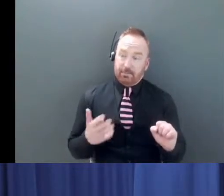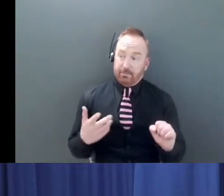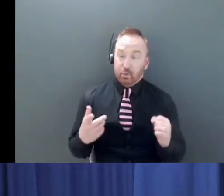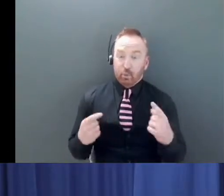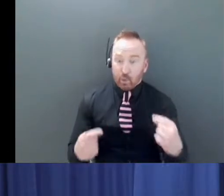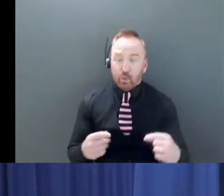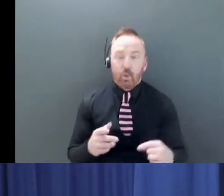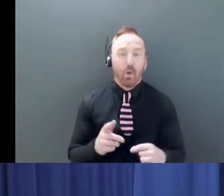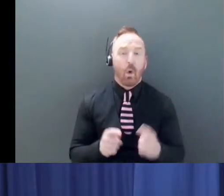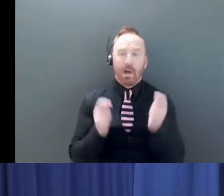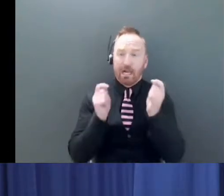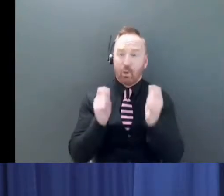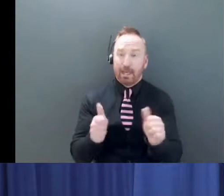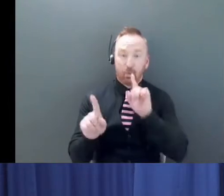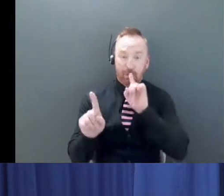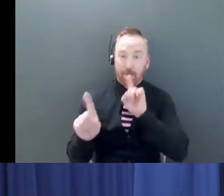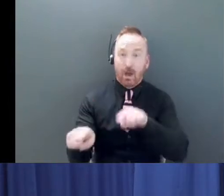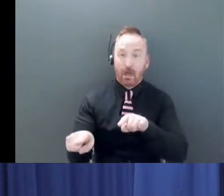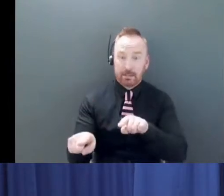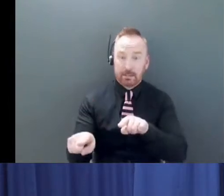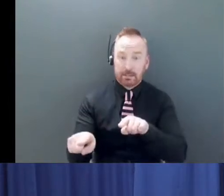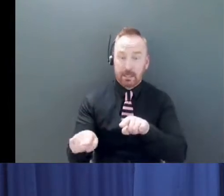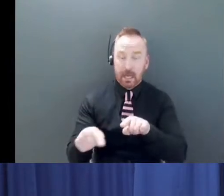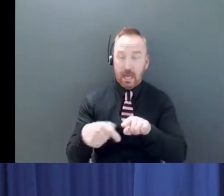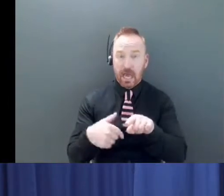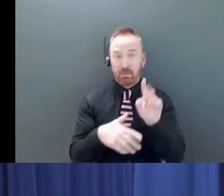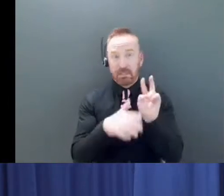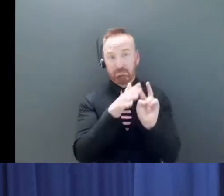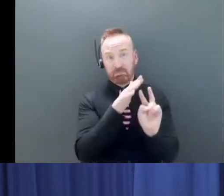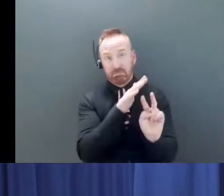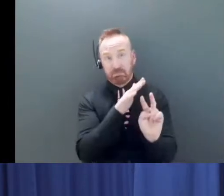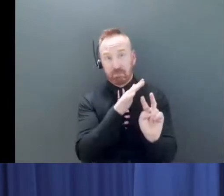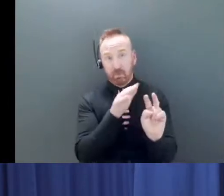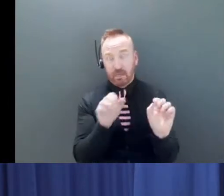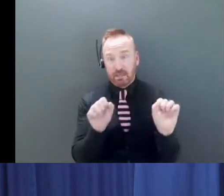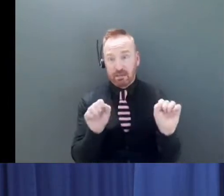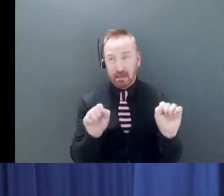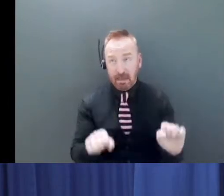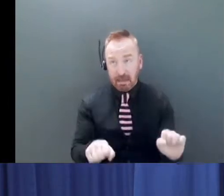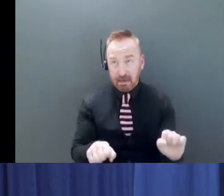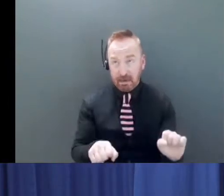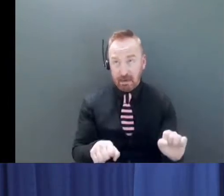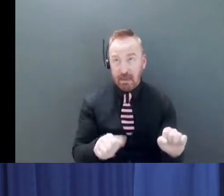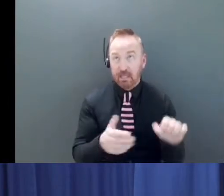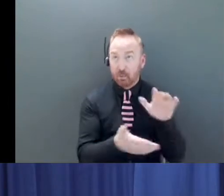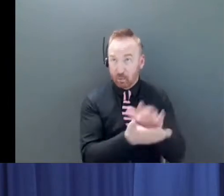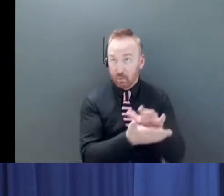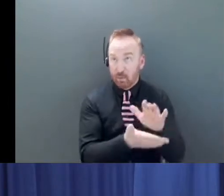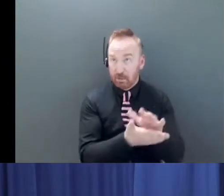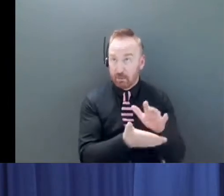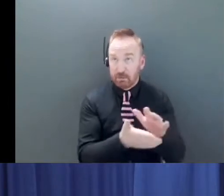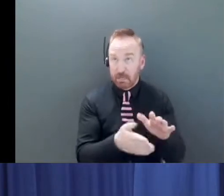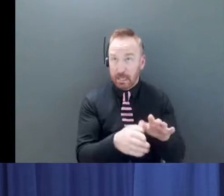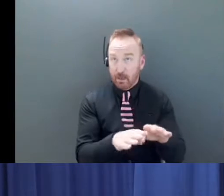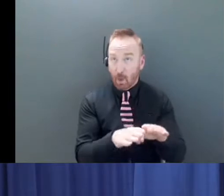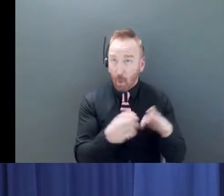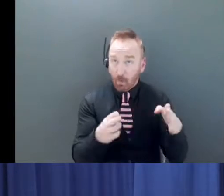to quickly respond. I anticipate we would be able to keep the schools going. That has always been our